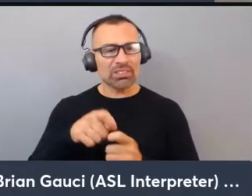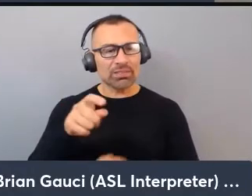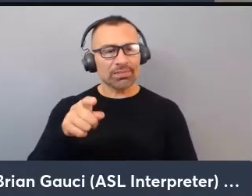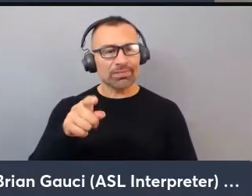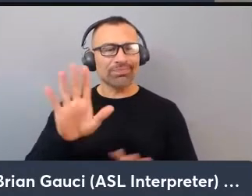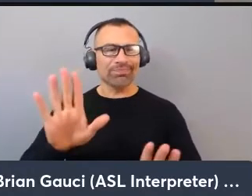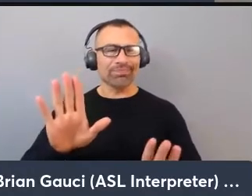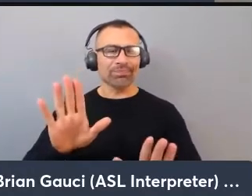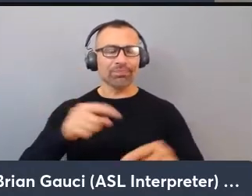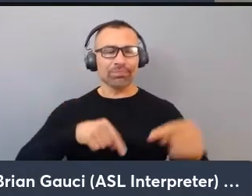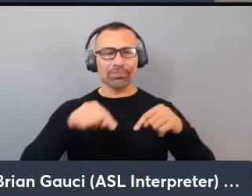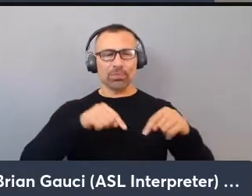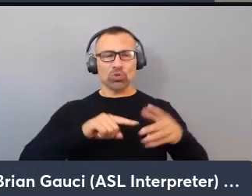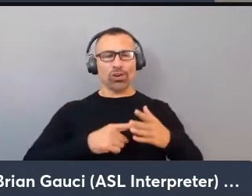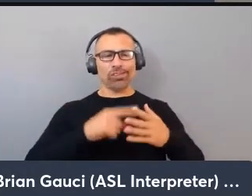The first one that I wanna show